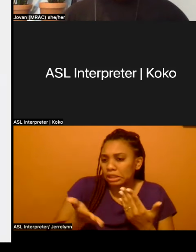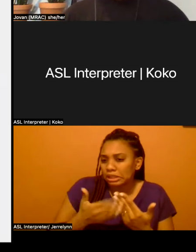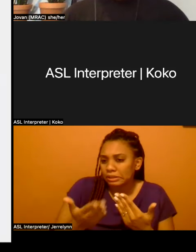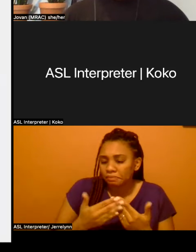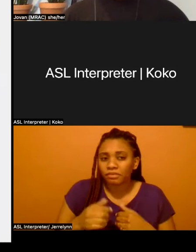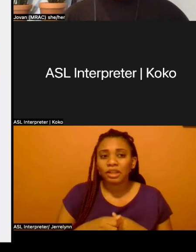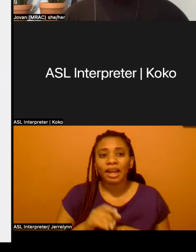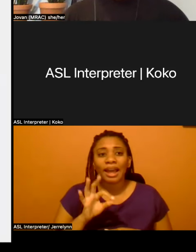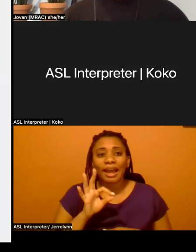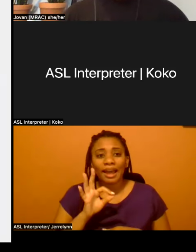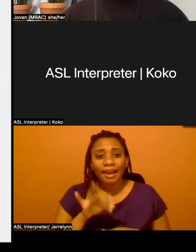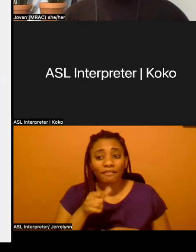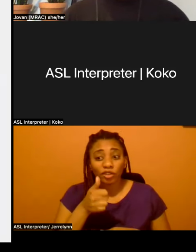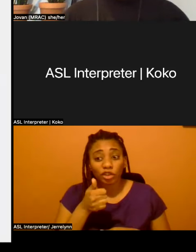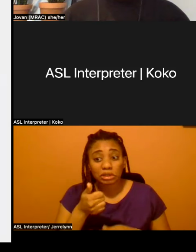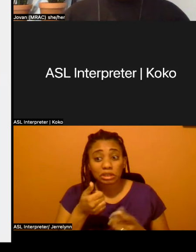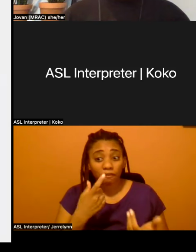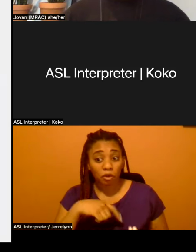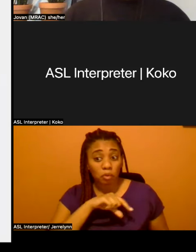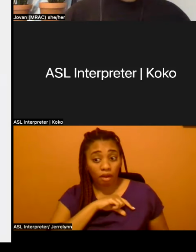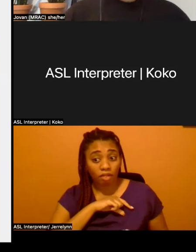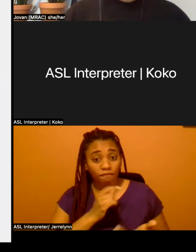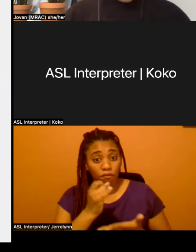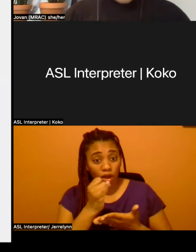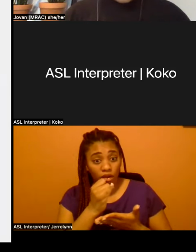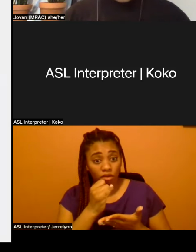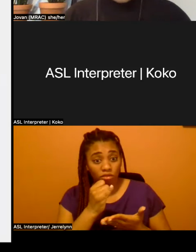then you will be guided through an eligibility quiz.